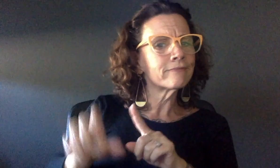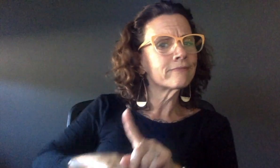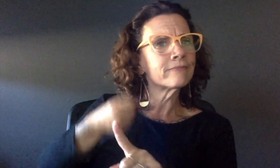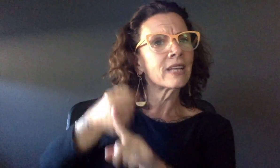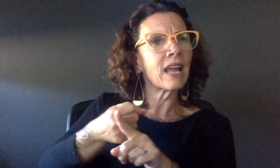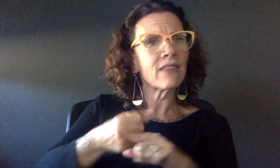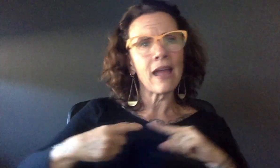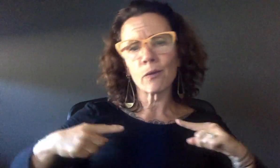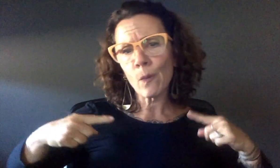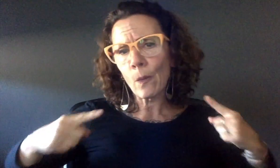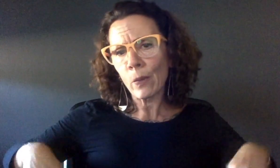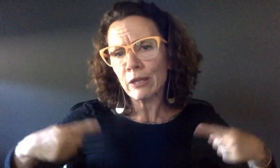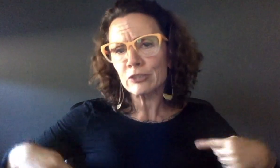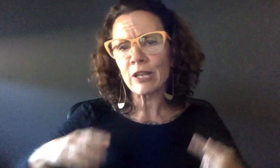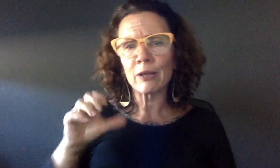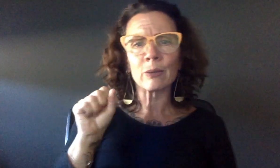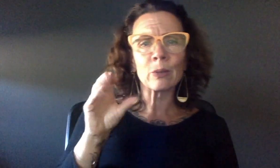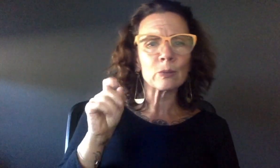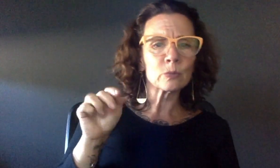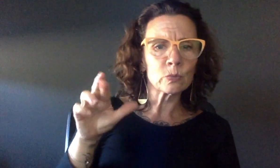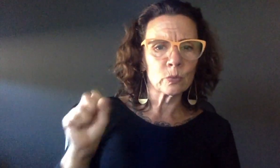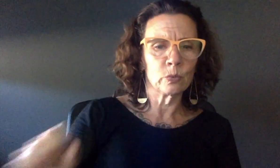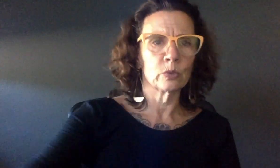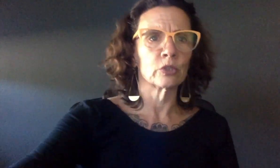that will be hard for wheelchairs or scooters.